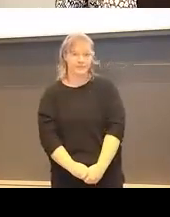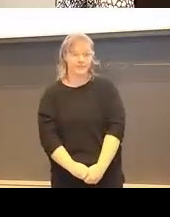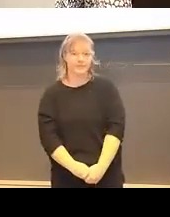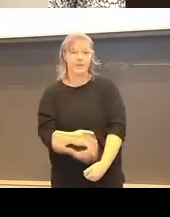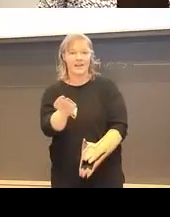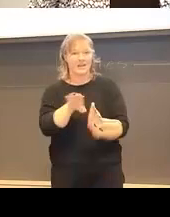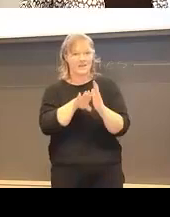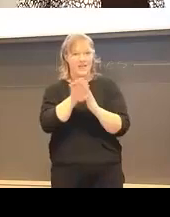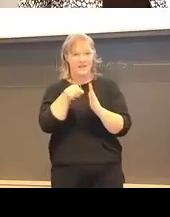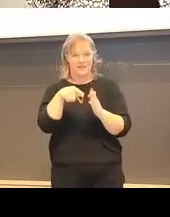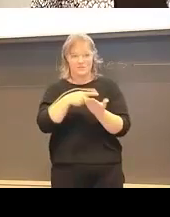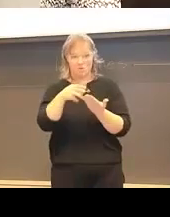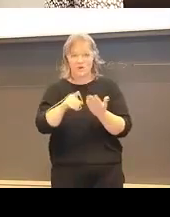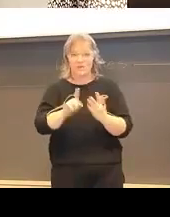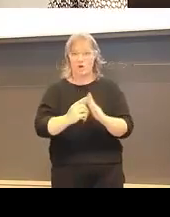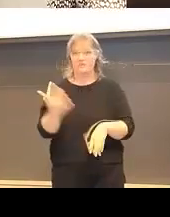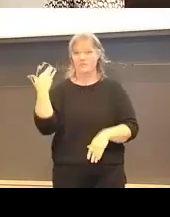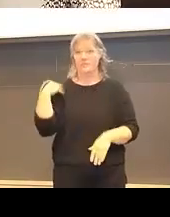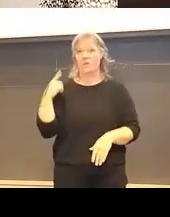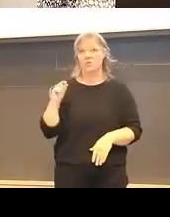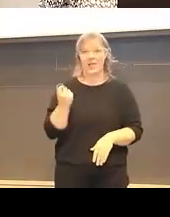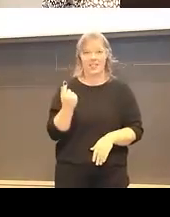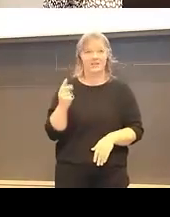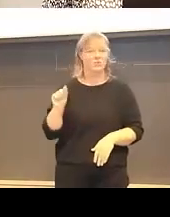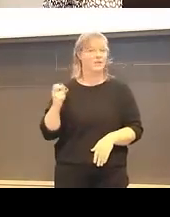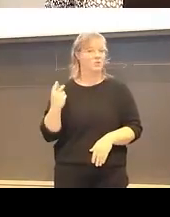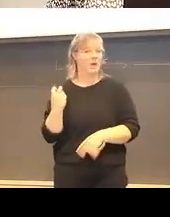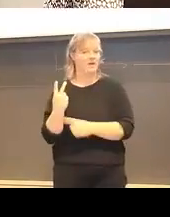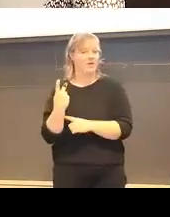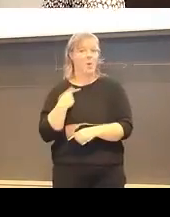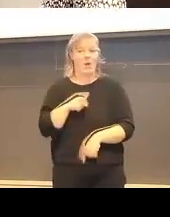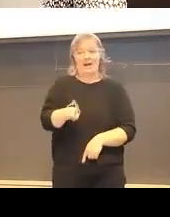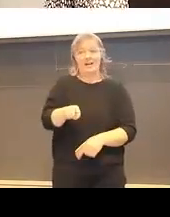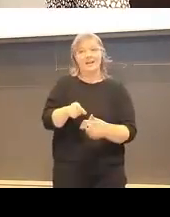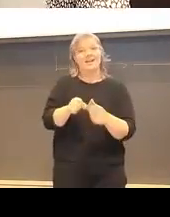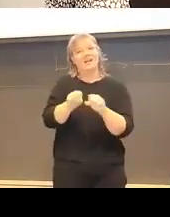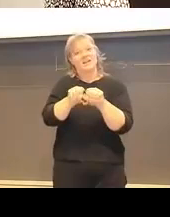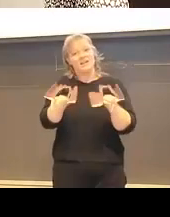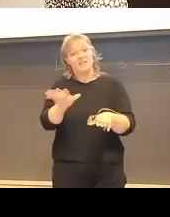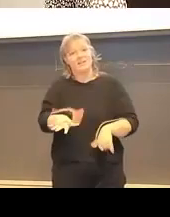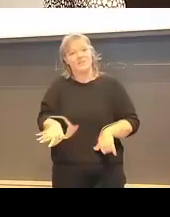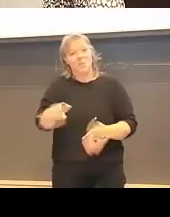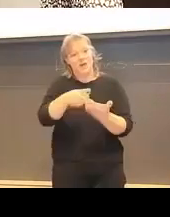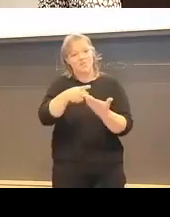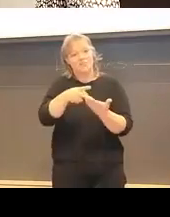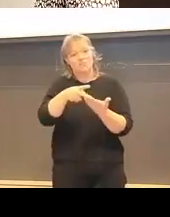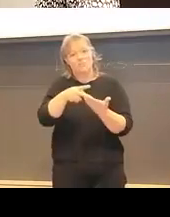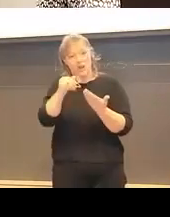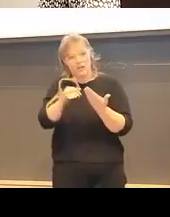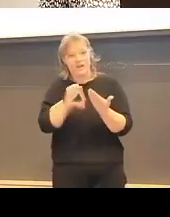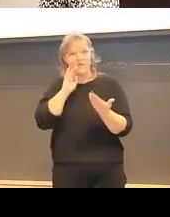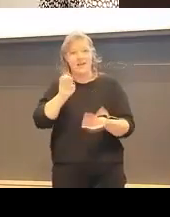this program began in 2011 and 2012 when I needed a systems-wide project for the Elam Fellowship um